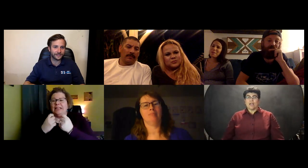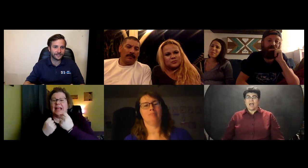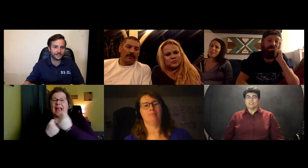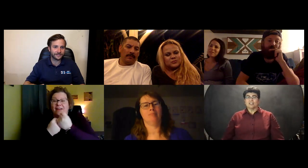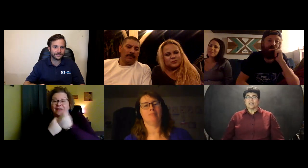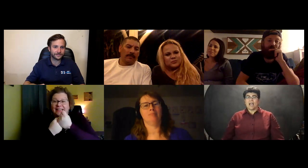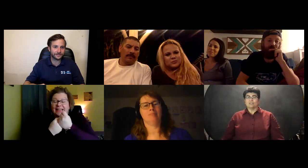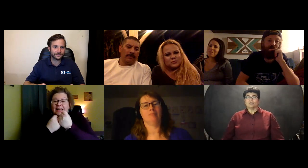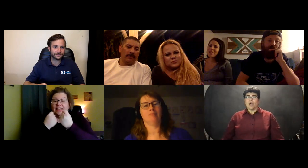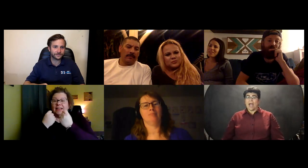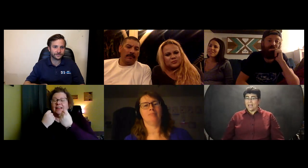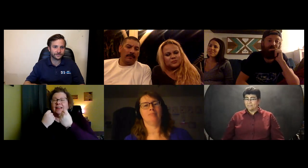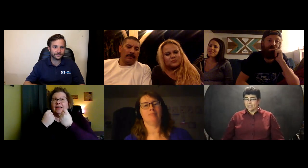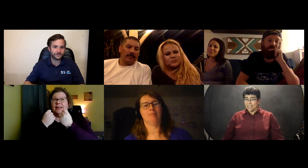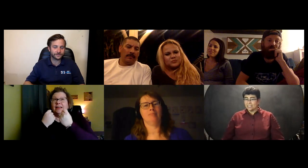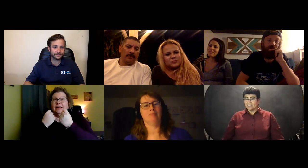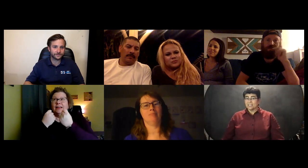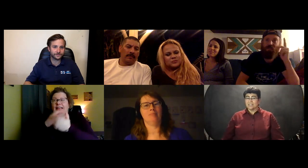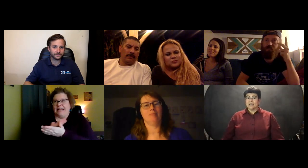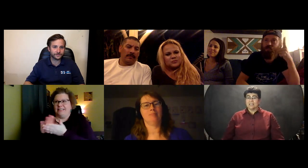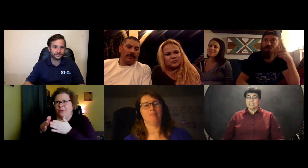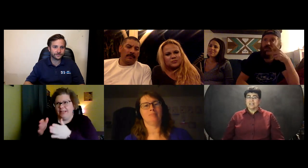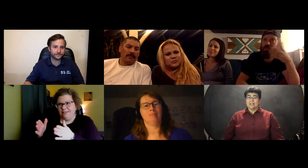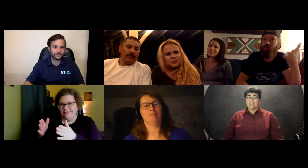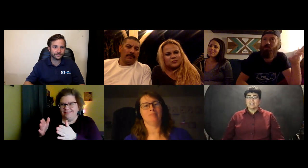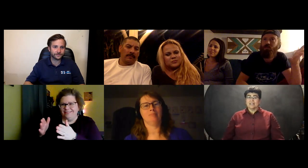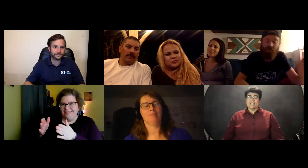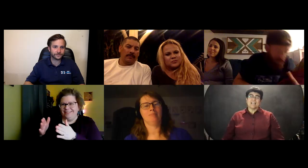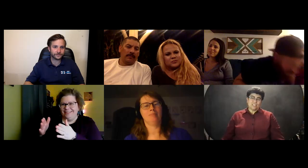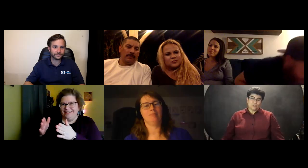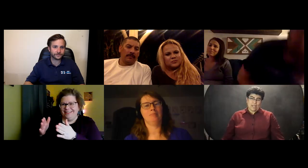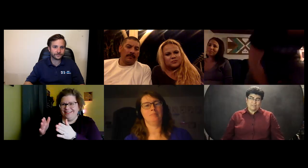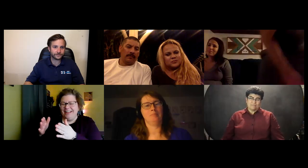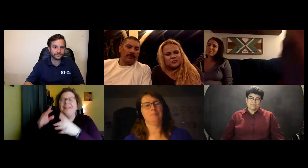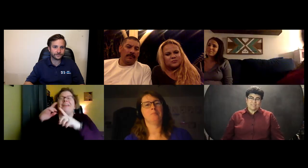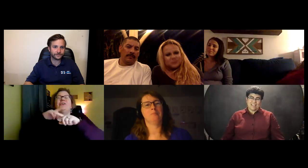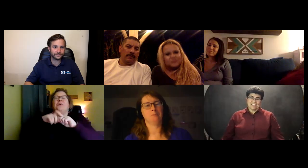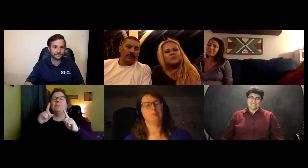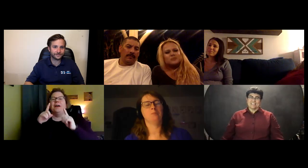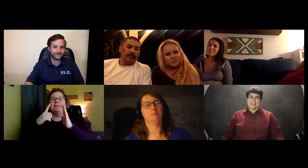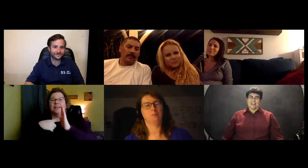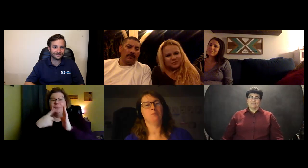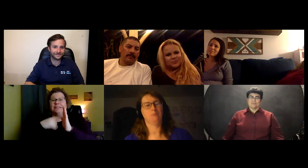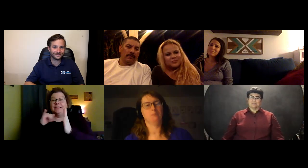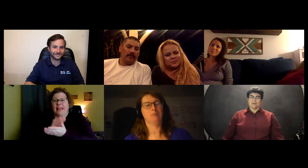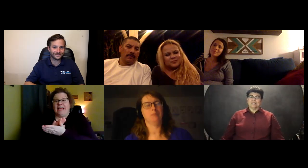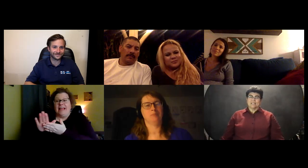have to learn how to advocate